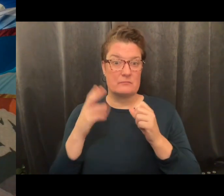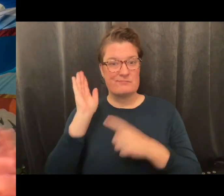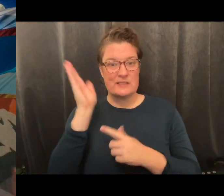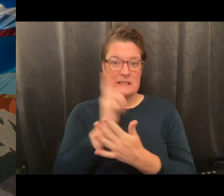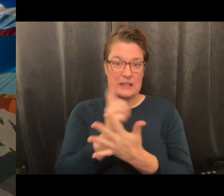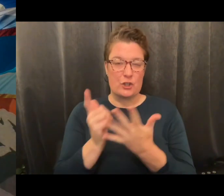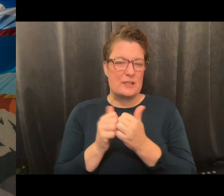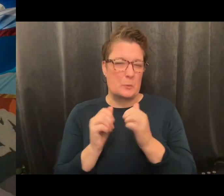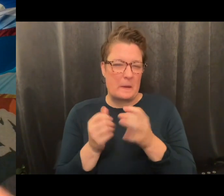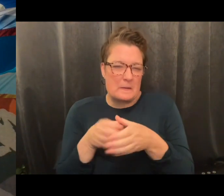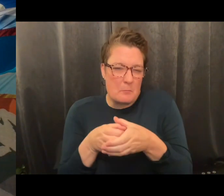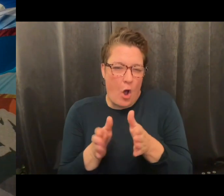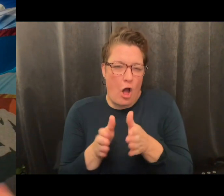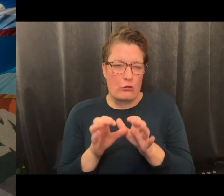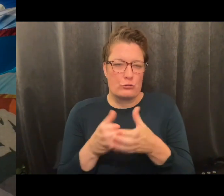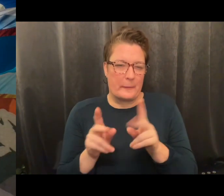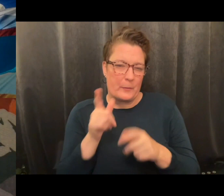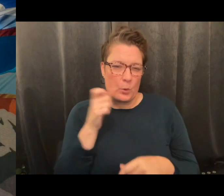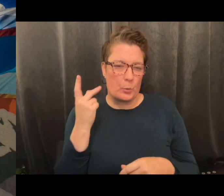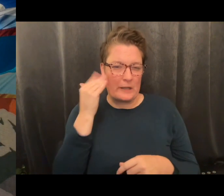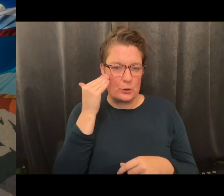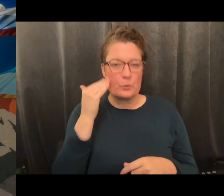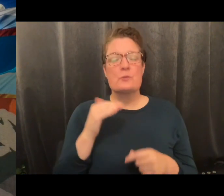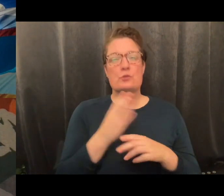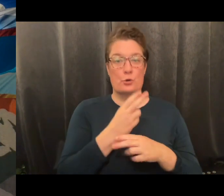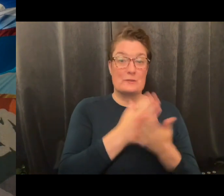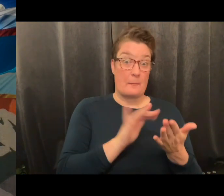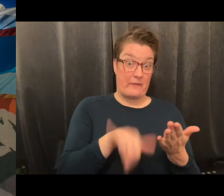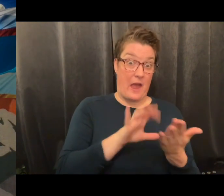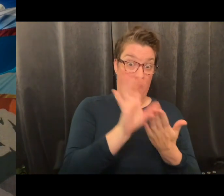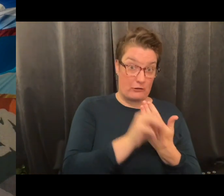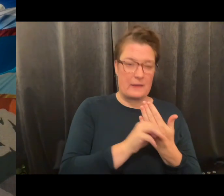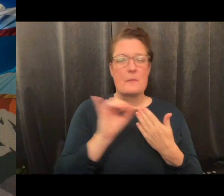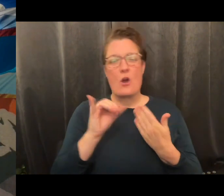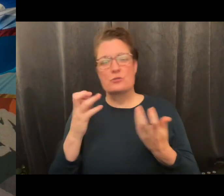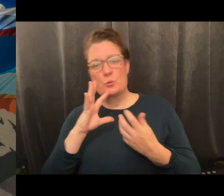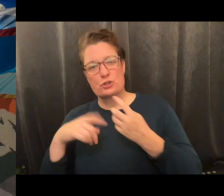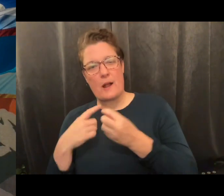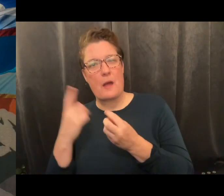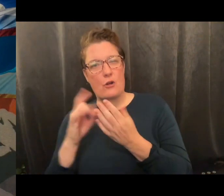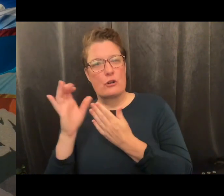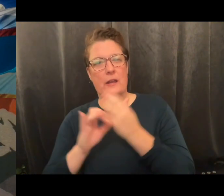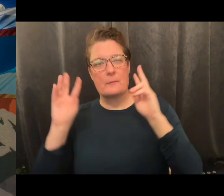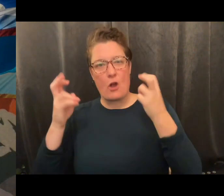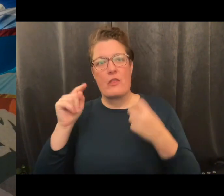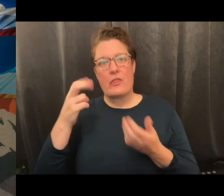this curriculum called the Stolen Beam Study Series that was created by the Jewish community of Amherst.